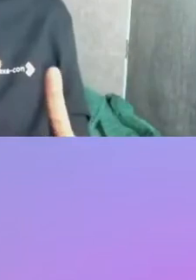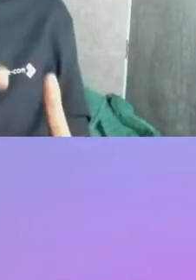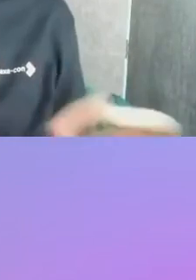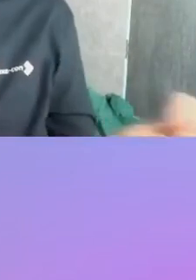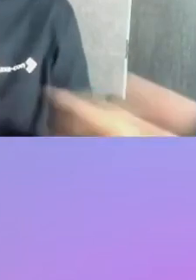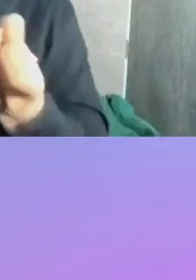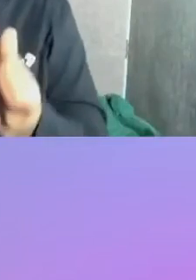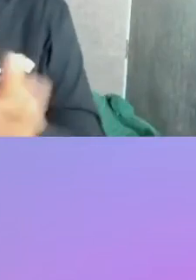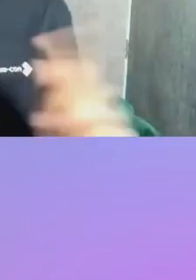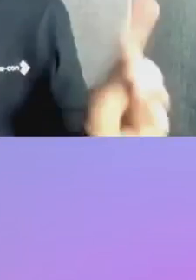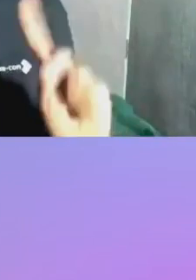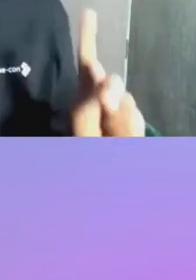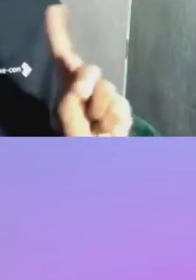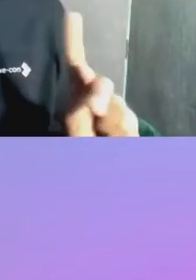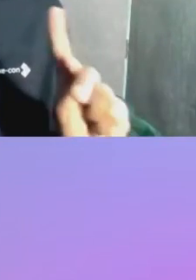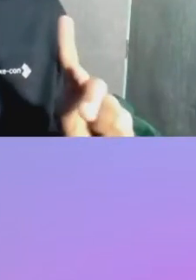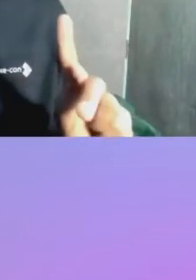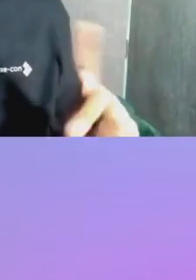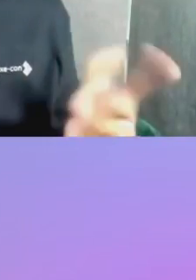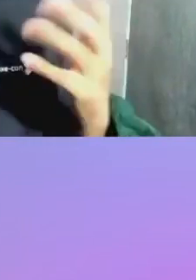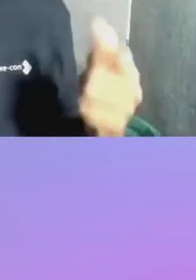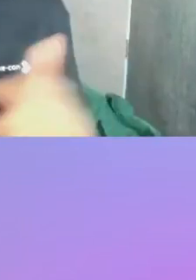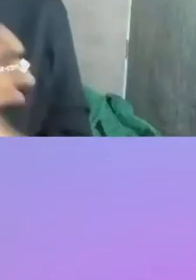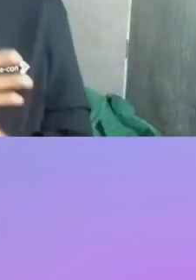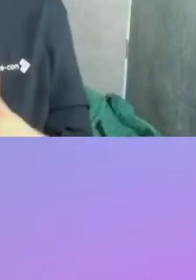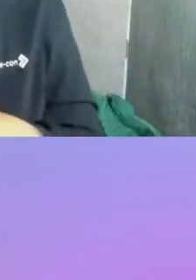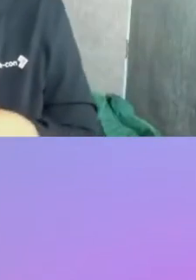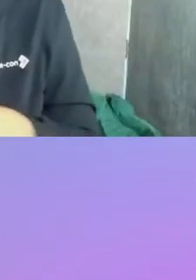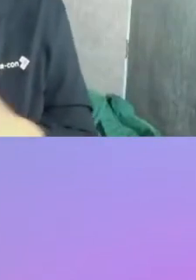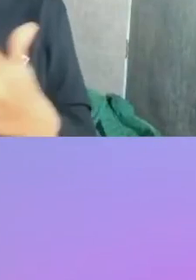into being accessibility professionals, because they